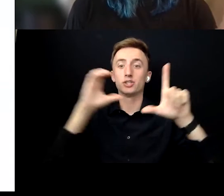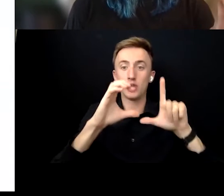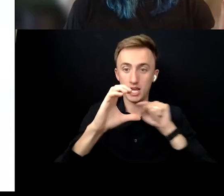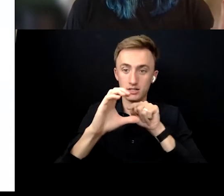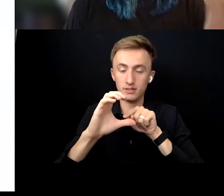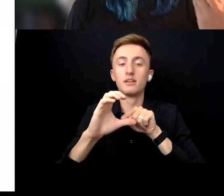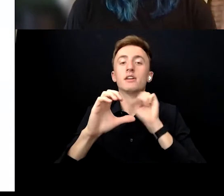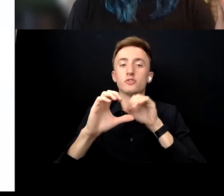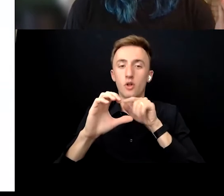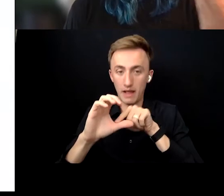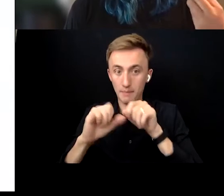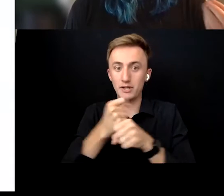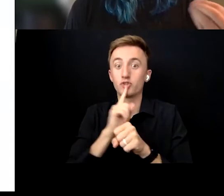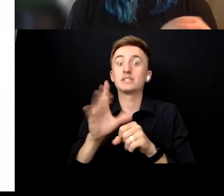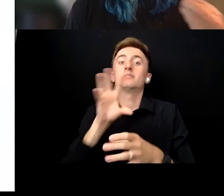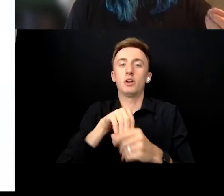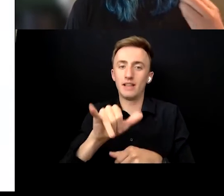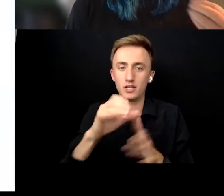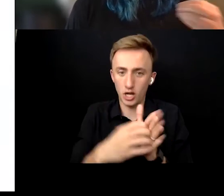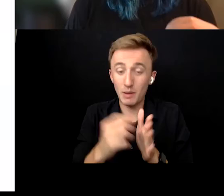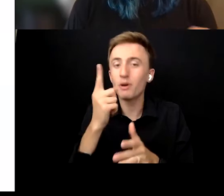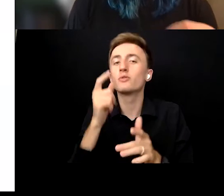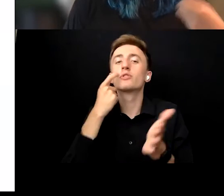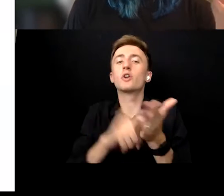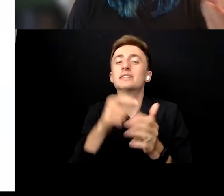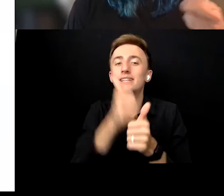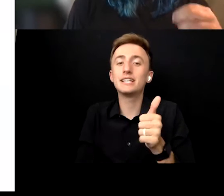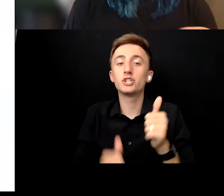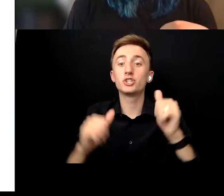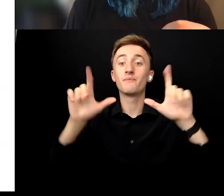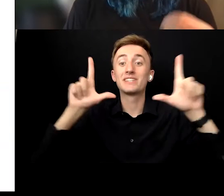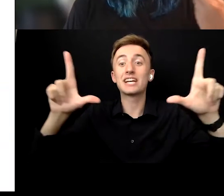that is in the document. However, you will notice each section and heading inside of each section